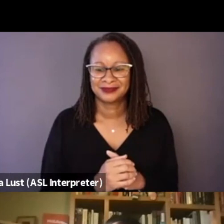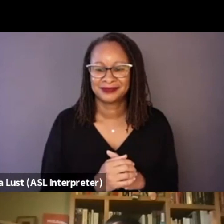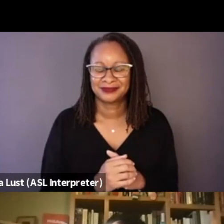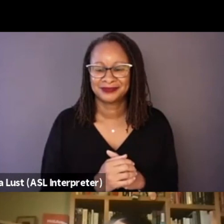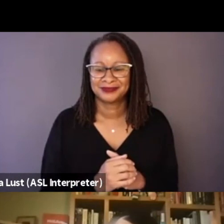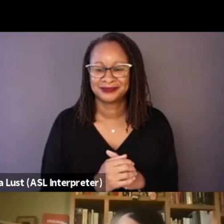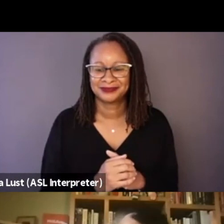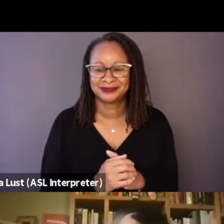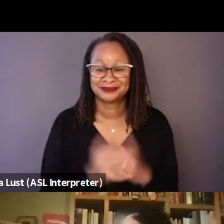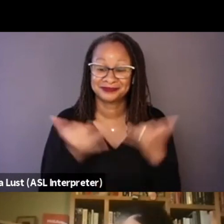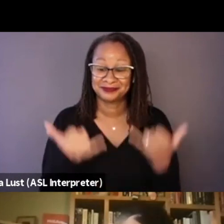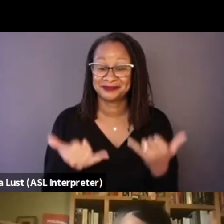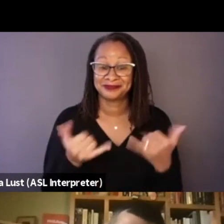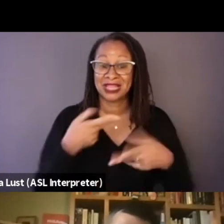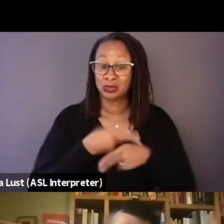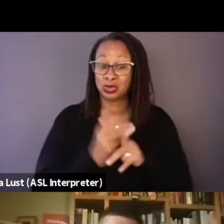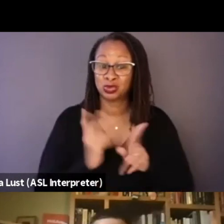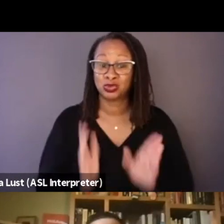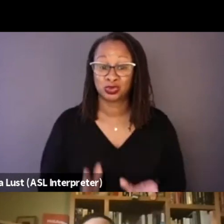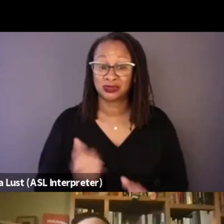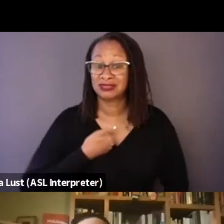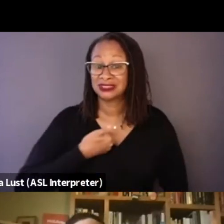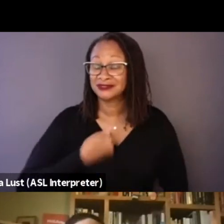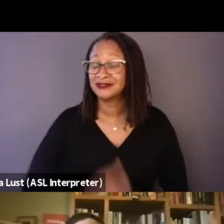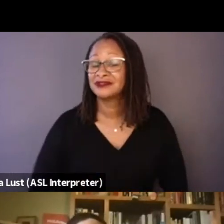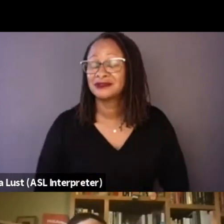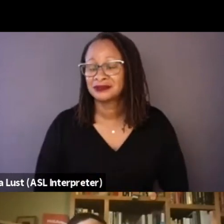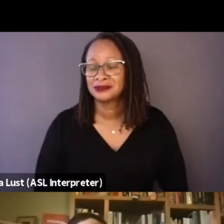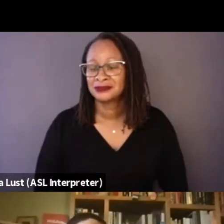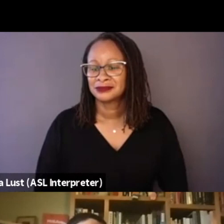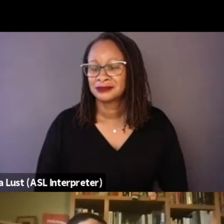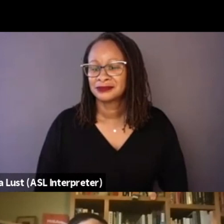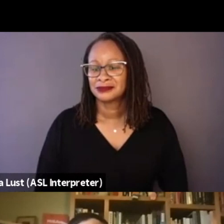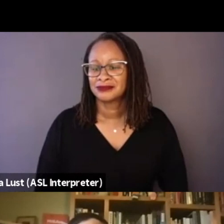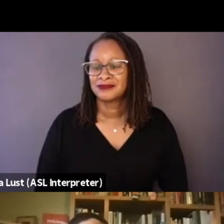Right now, like producer, I have in cinemas one of the films I shooting